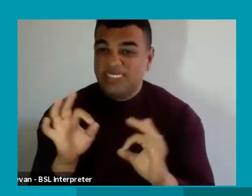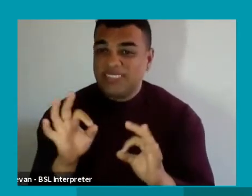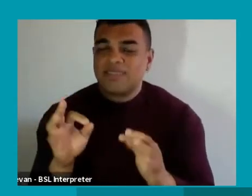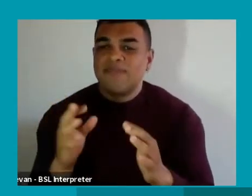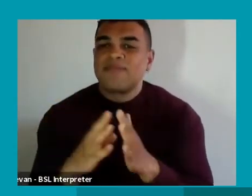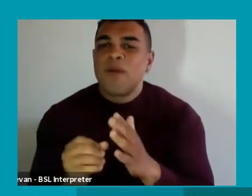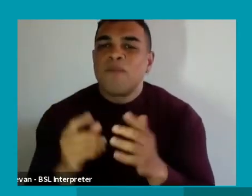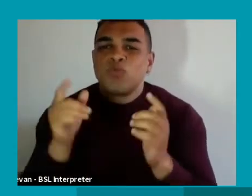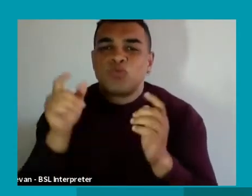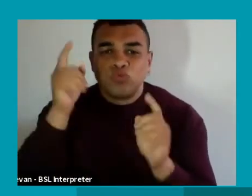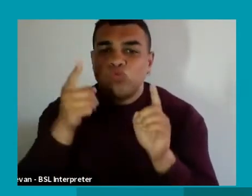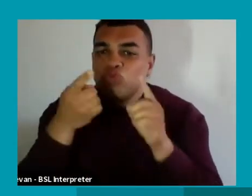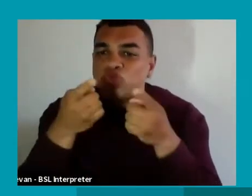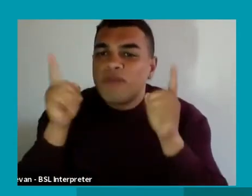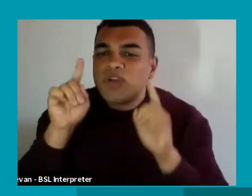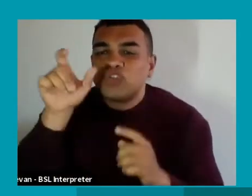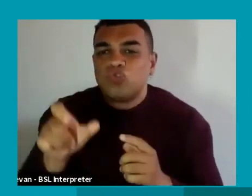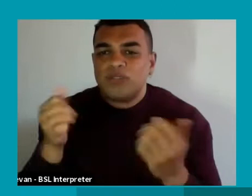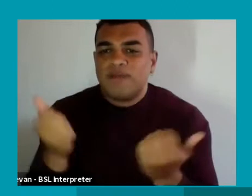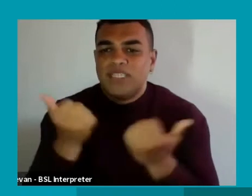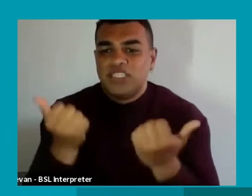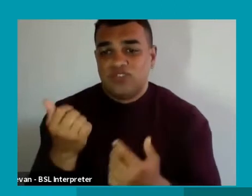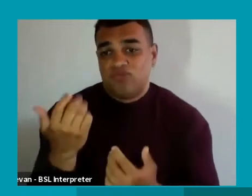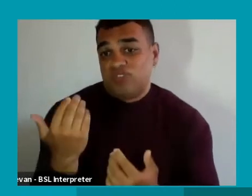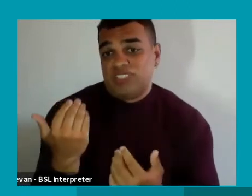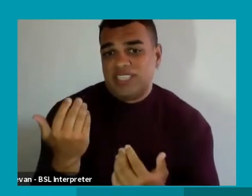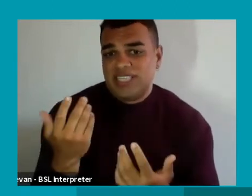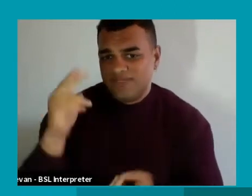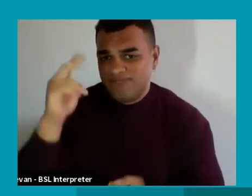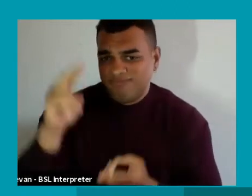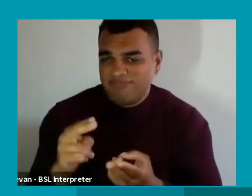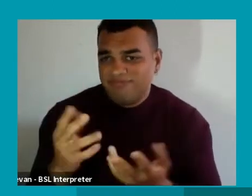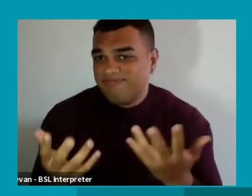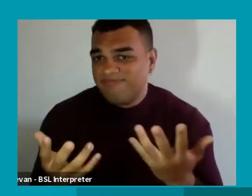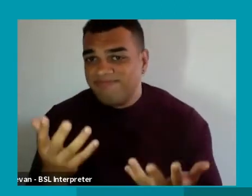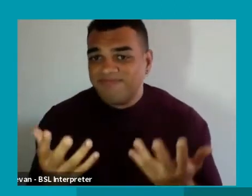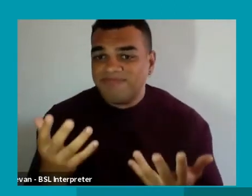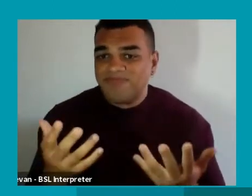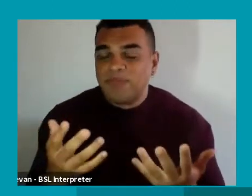but if you've got a long working history then chronological could be best for you. But we'll talk about that more later.